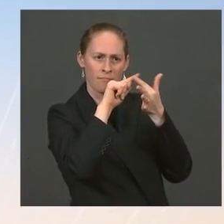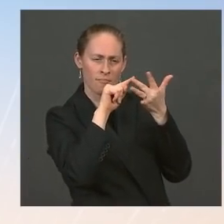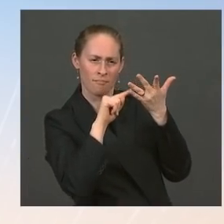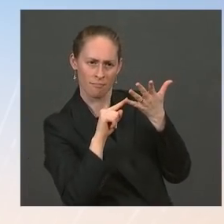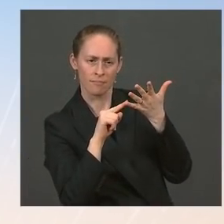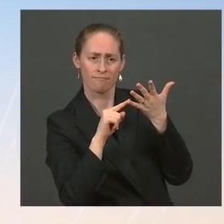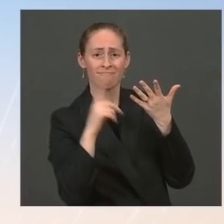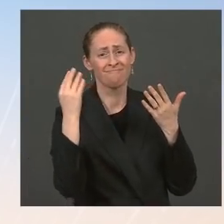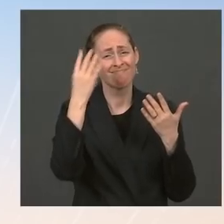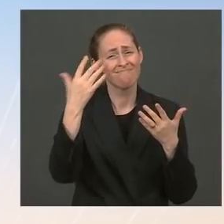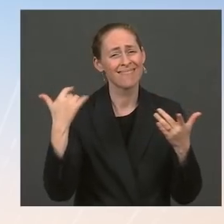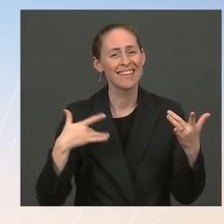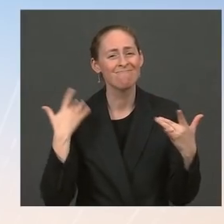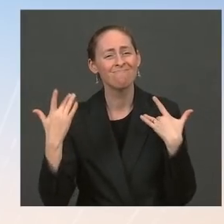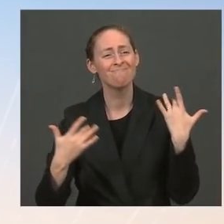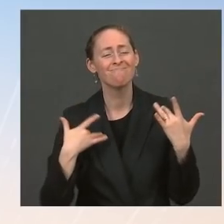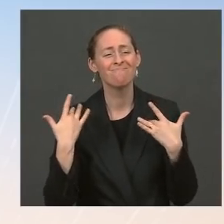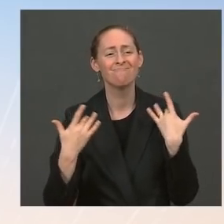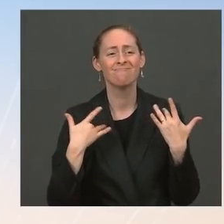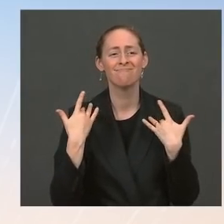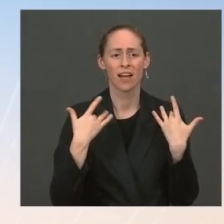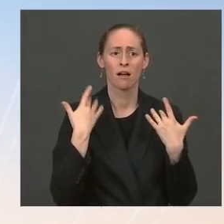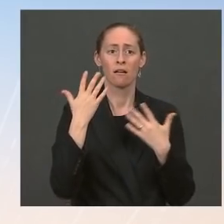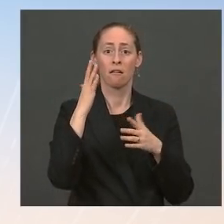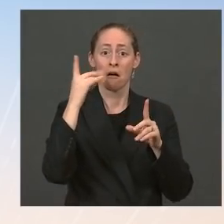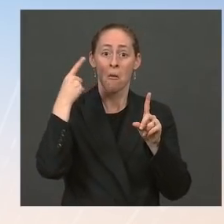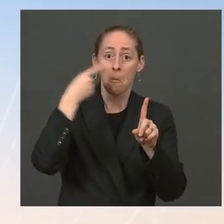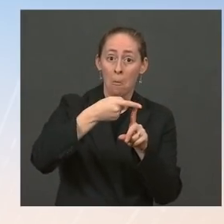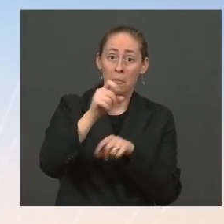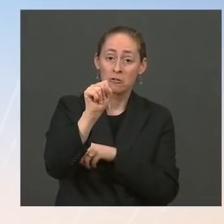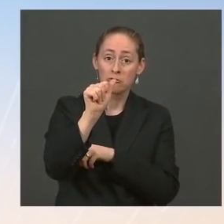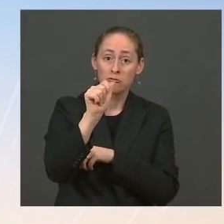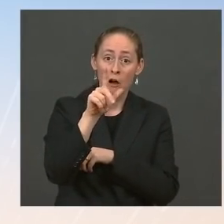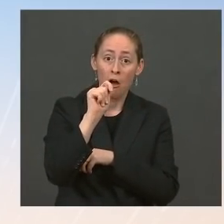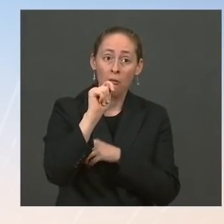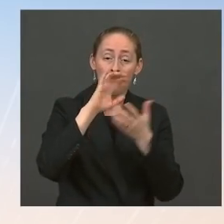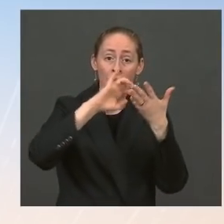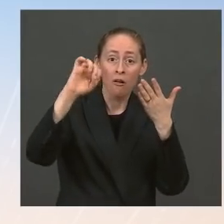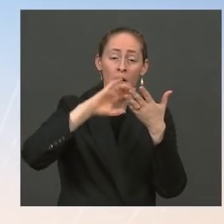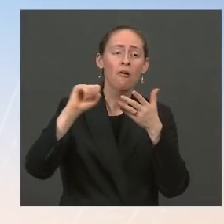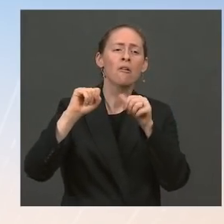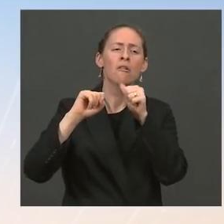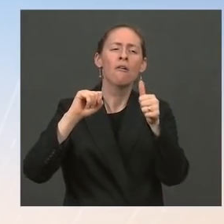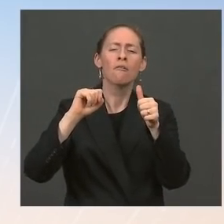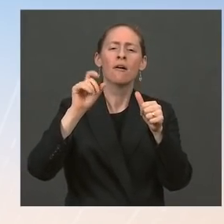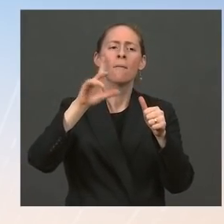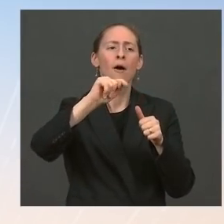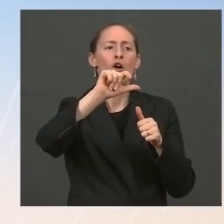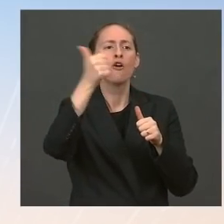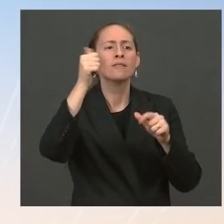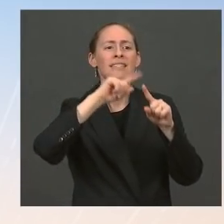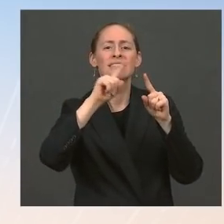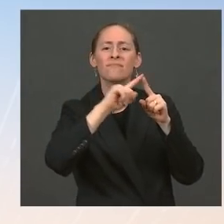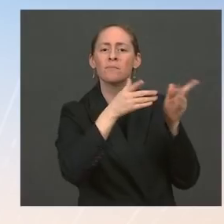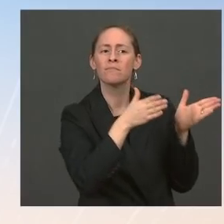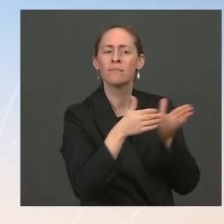is not about the SALT deduction; it's about the other key components of the package, and that's why we're continuing to press for it to move forward. Go ahead.